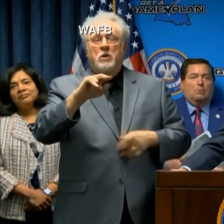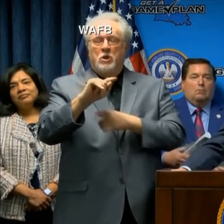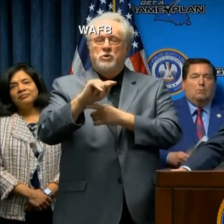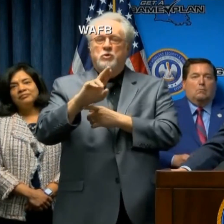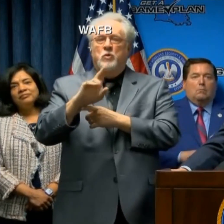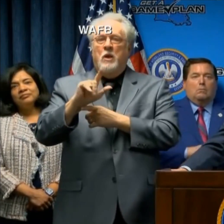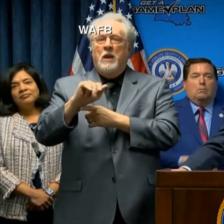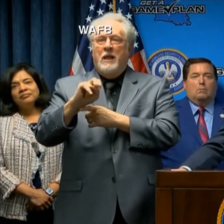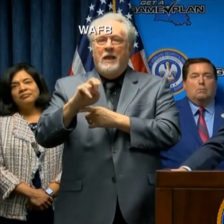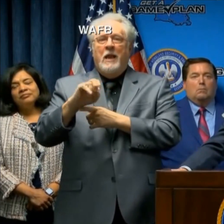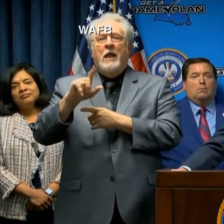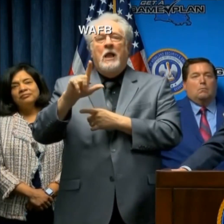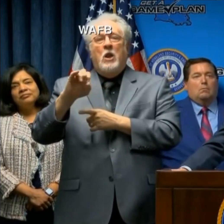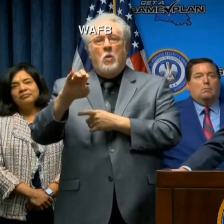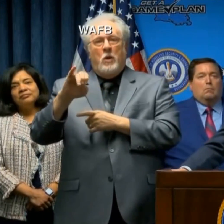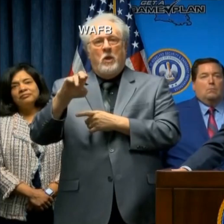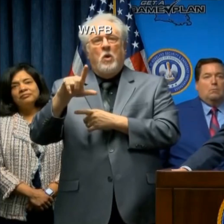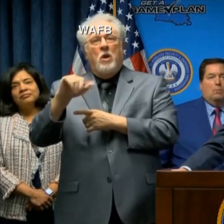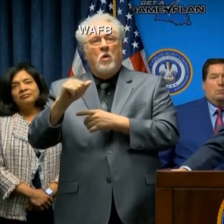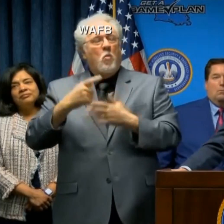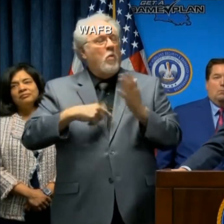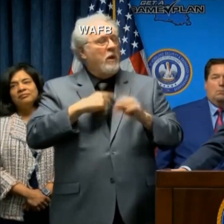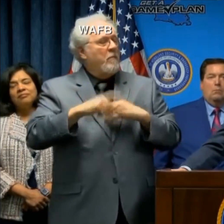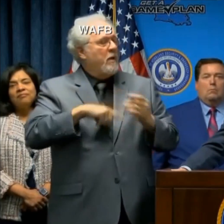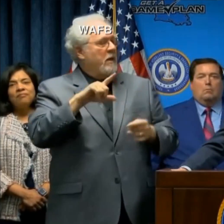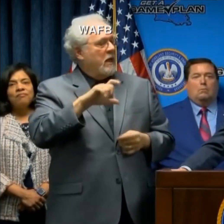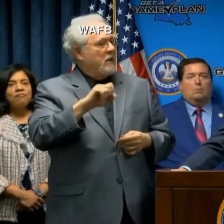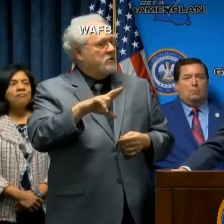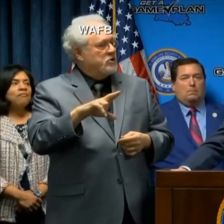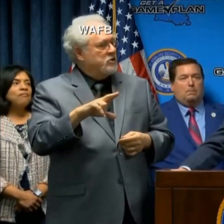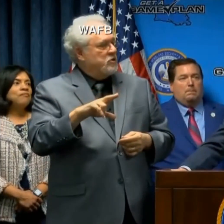universities any update on if LSU or any of the larger universities will be